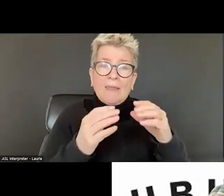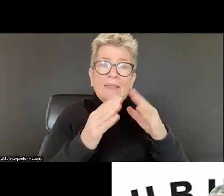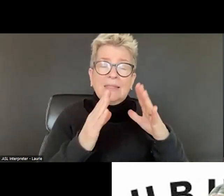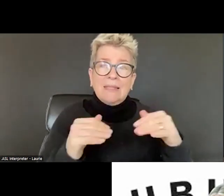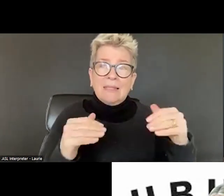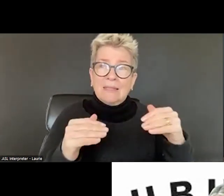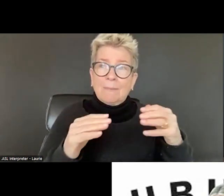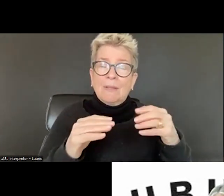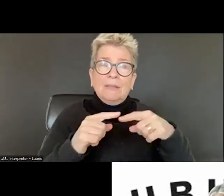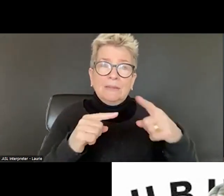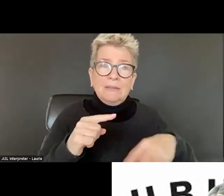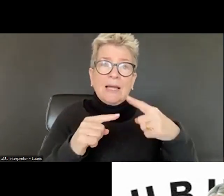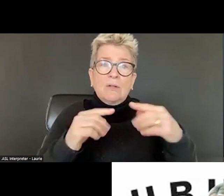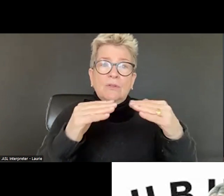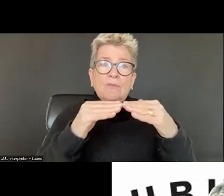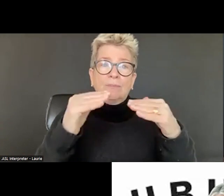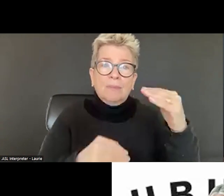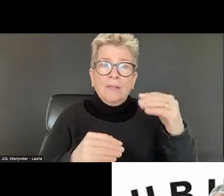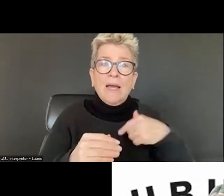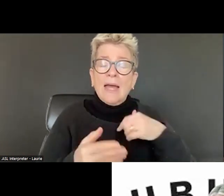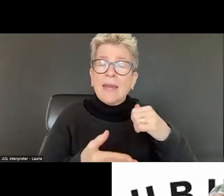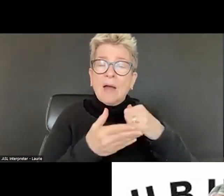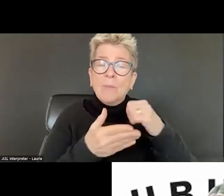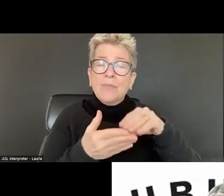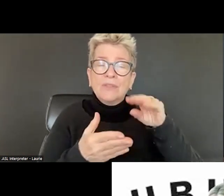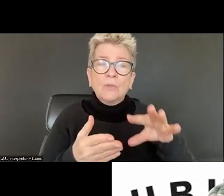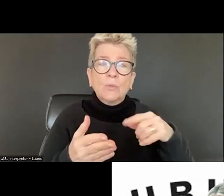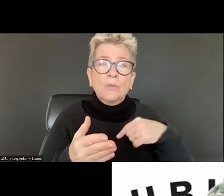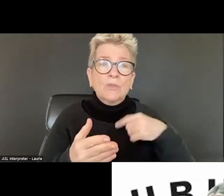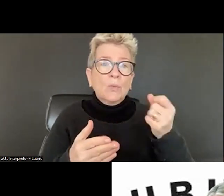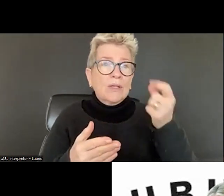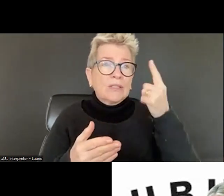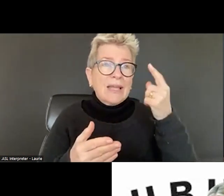help our students and families understand what those inequities are and how they can challenge